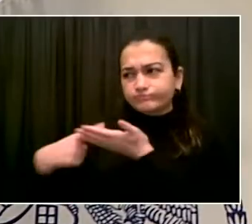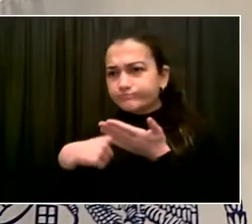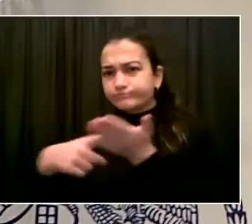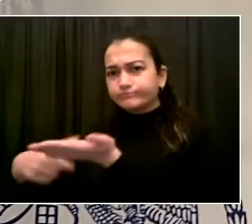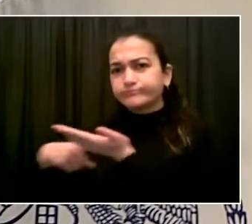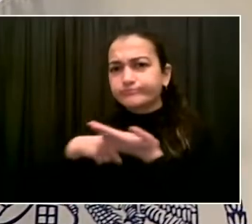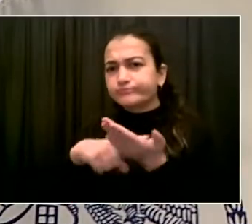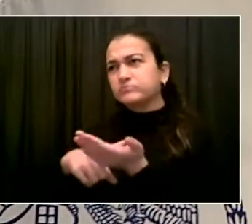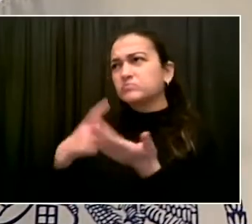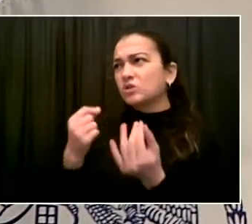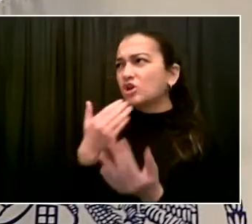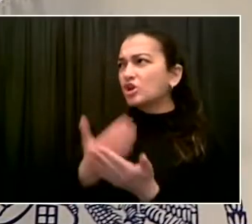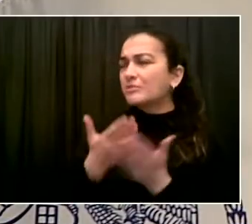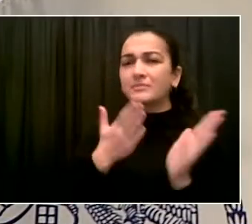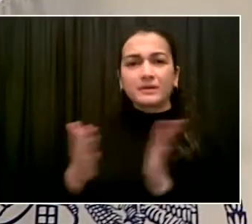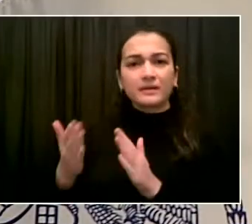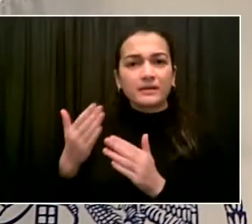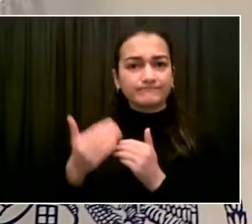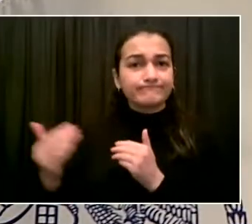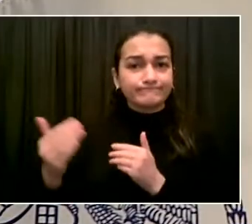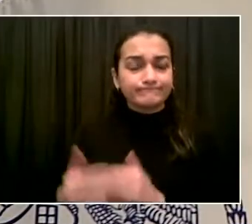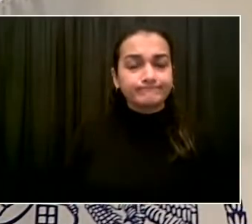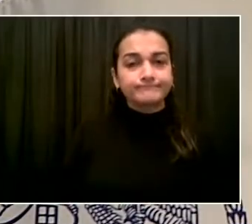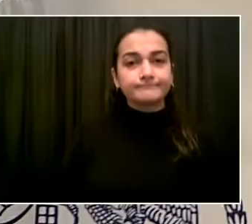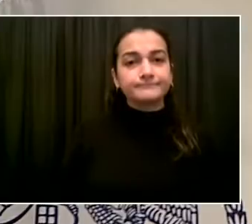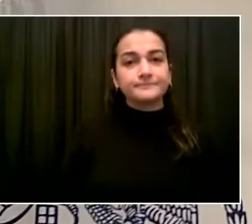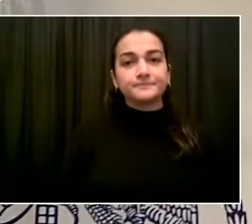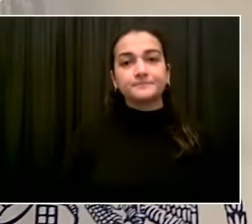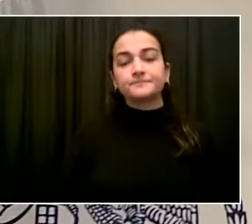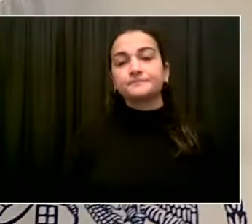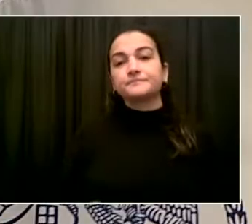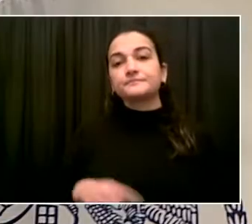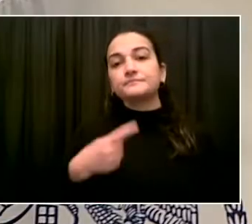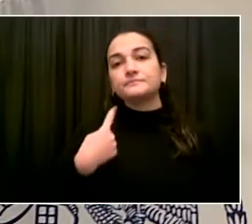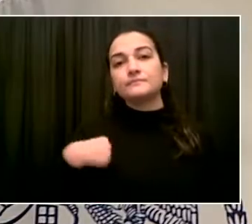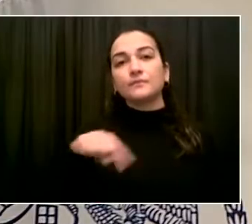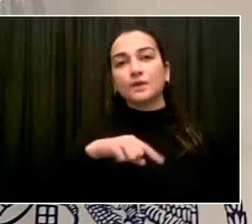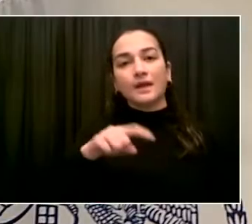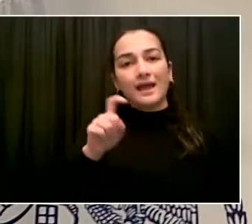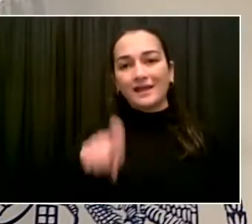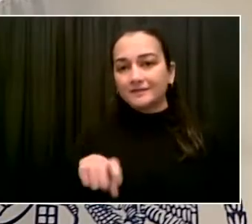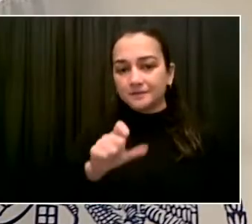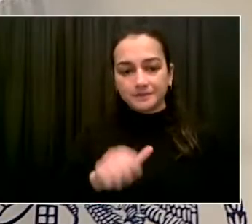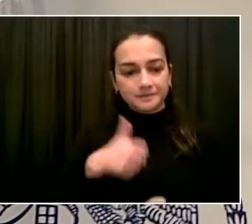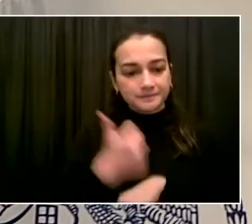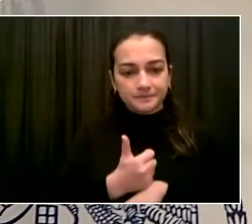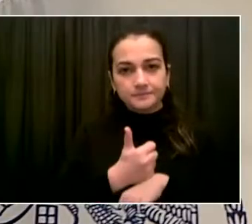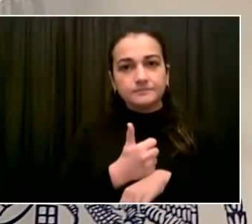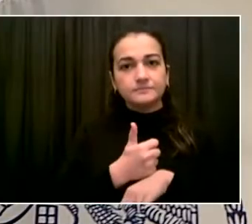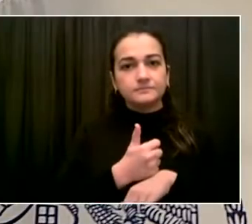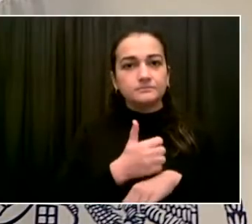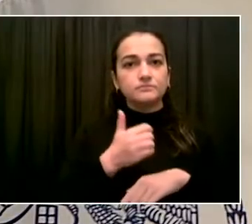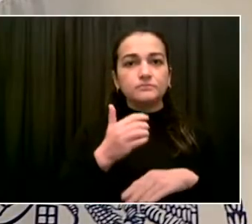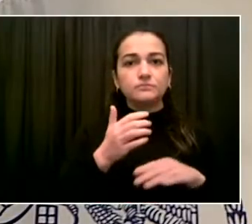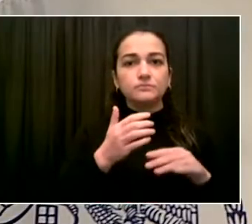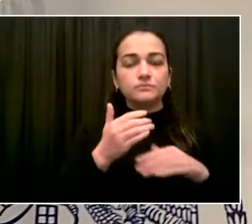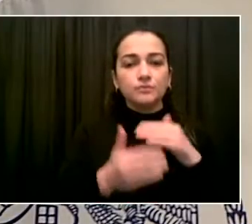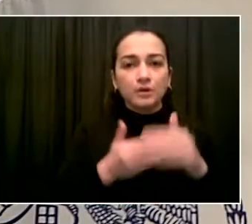HTES EGUIDELINES BY DECEMBER 15. OBVIOUSLY THEY WILL BE THE KIND OF THINWG E VEHA SEEN THROUGHOUT THE MANDATES SOME KIND A PROCESS MADE